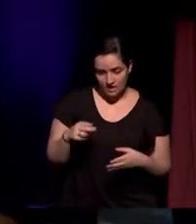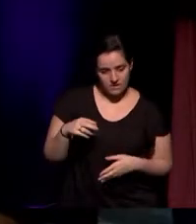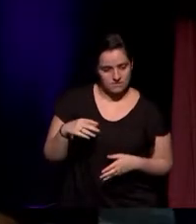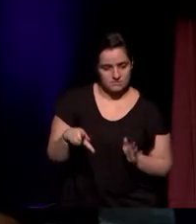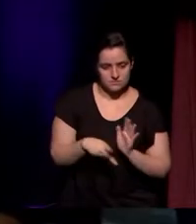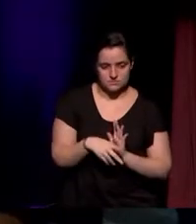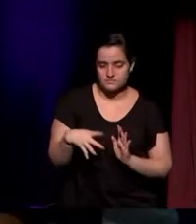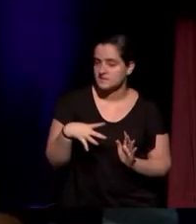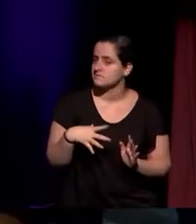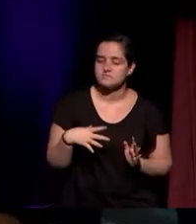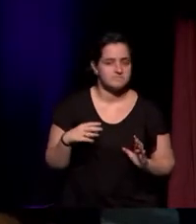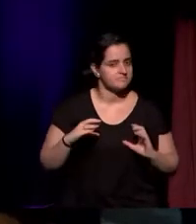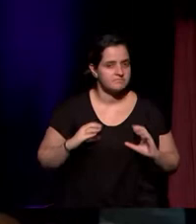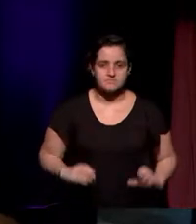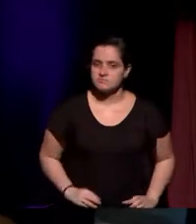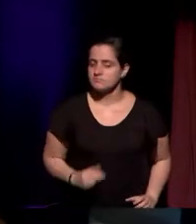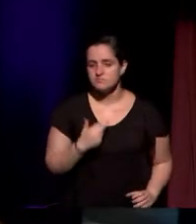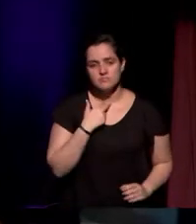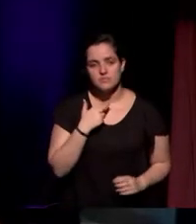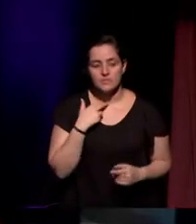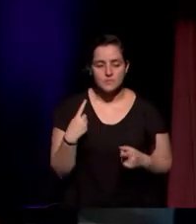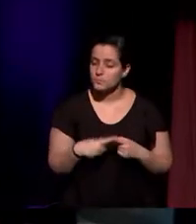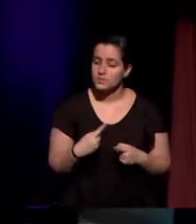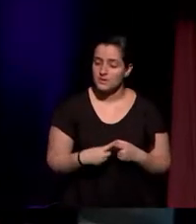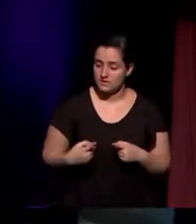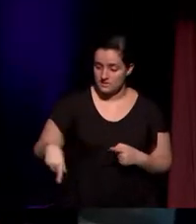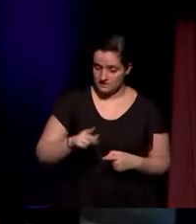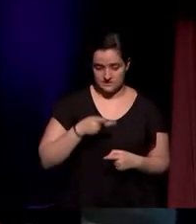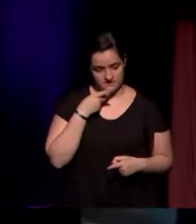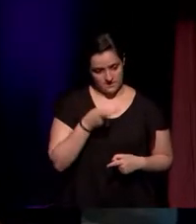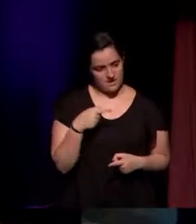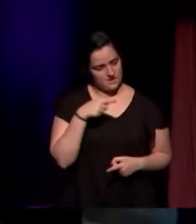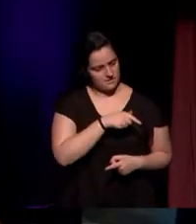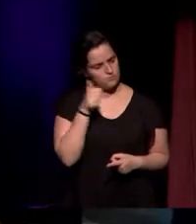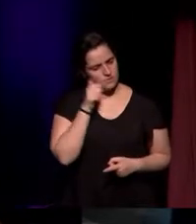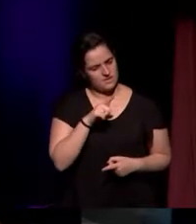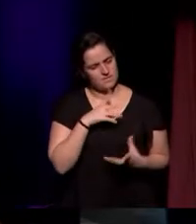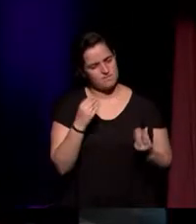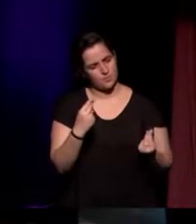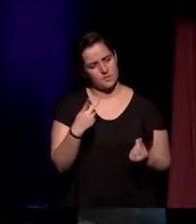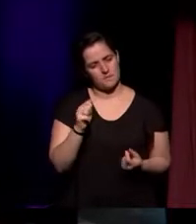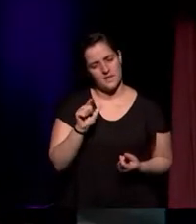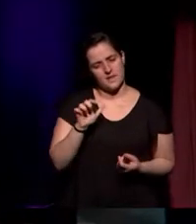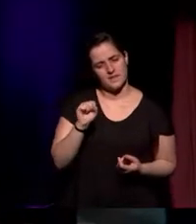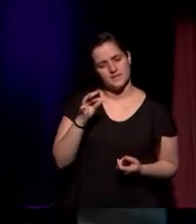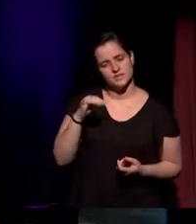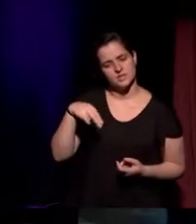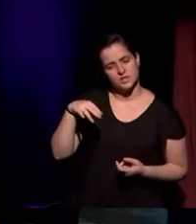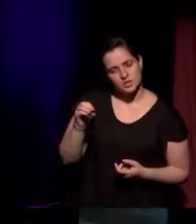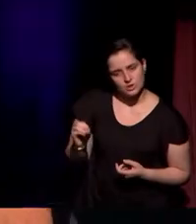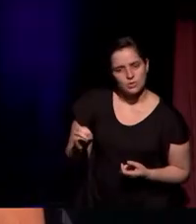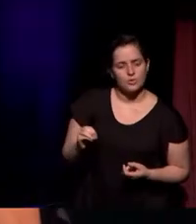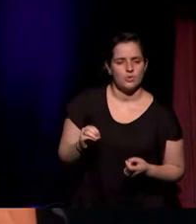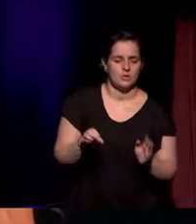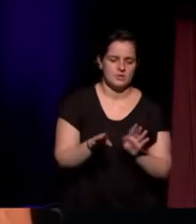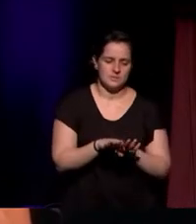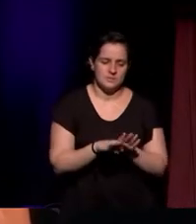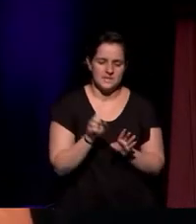And why this? They are going to say that it has Palestinian and very Syrian, and even Syrian by proximity,